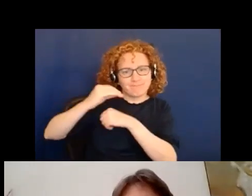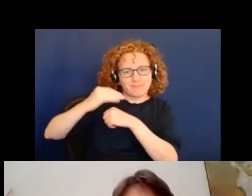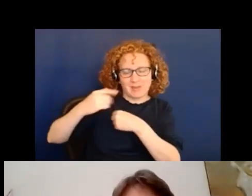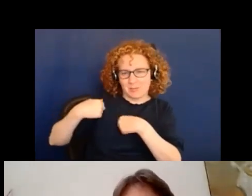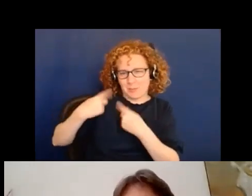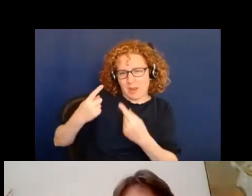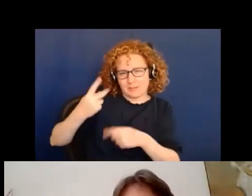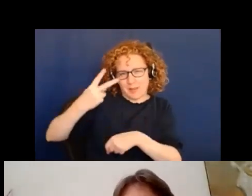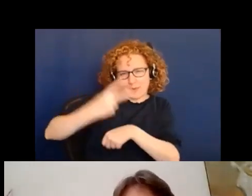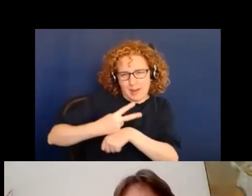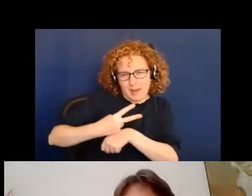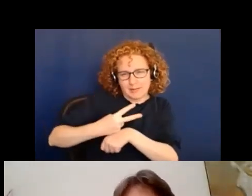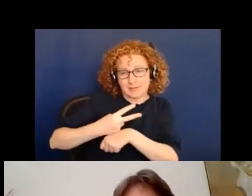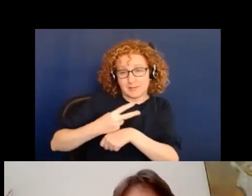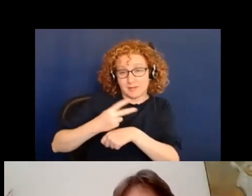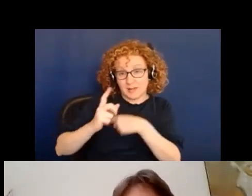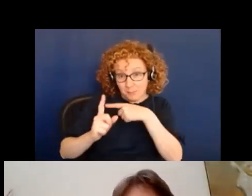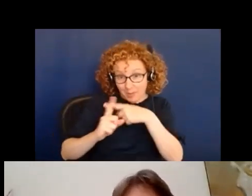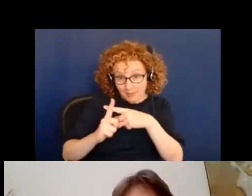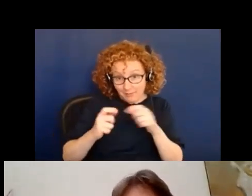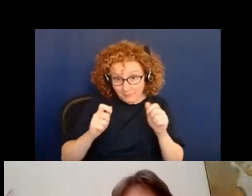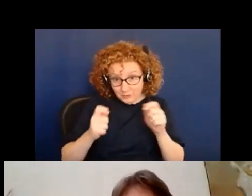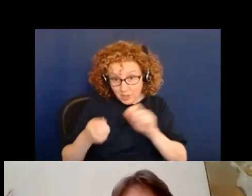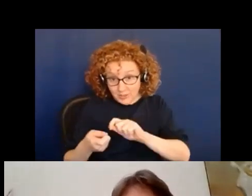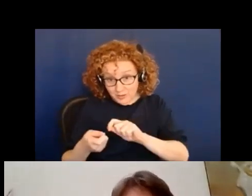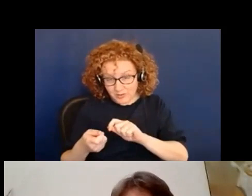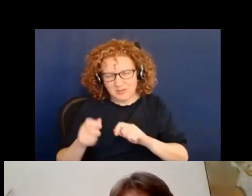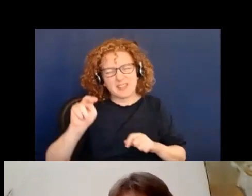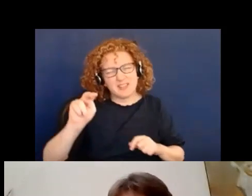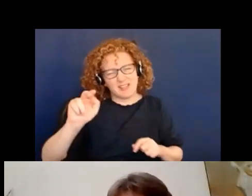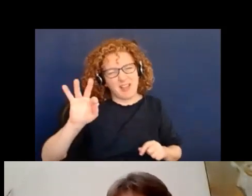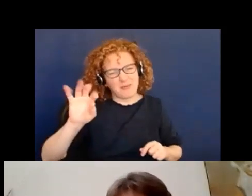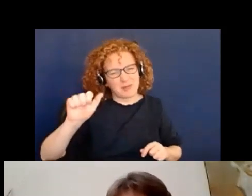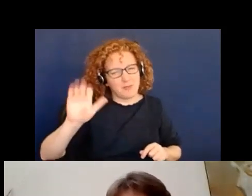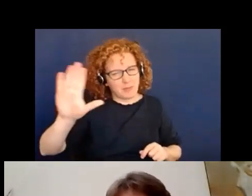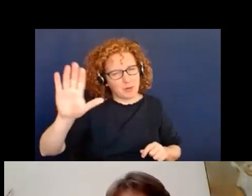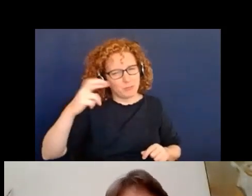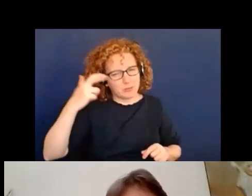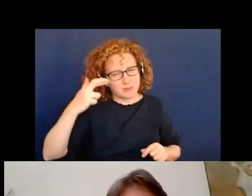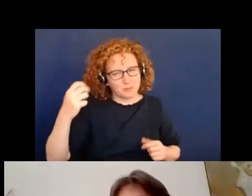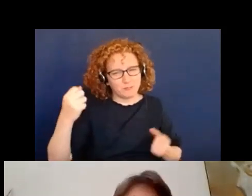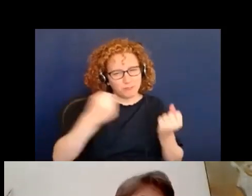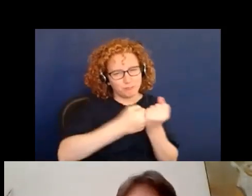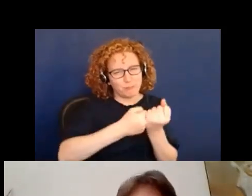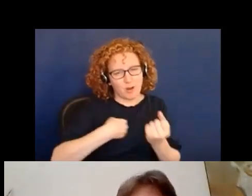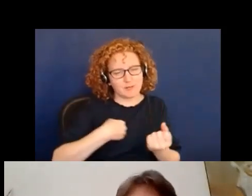are a result of NAFSA and what they're doing and just um to know that we're in the middle of the